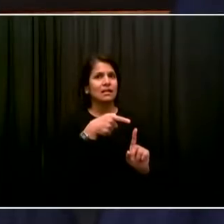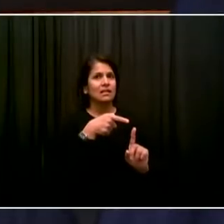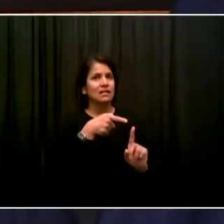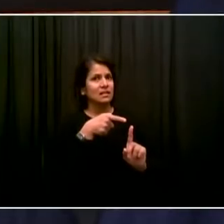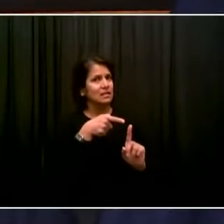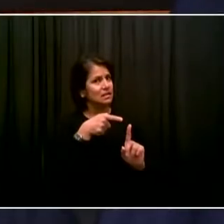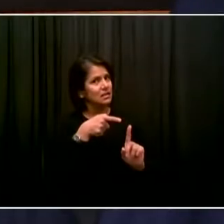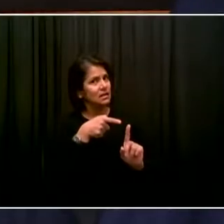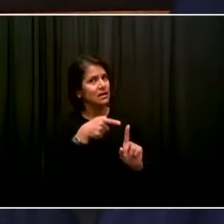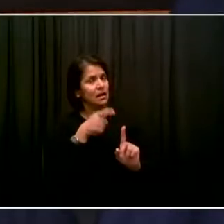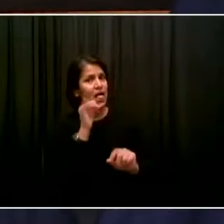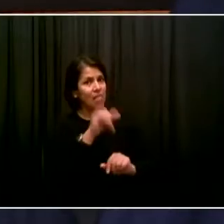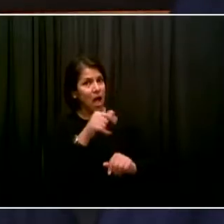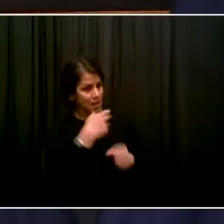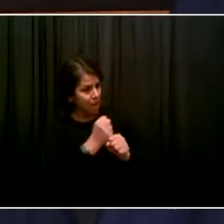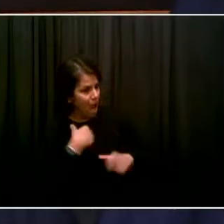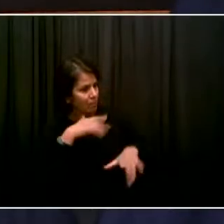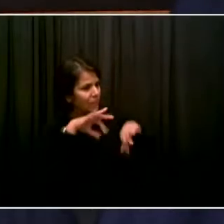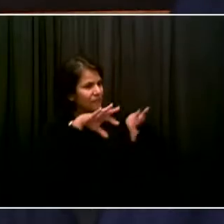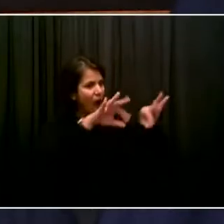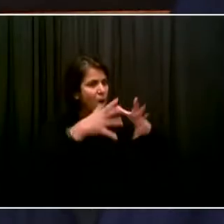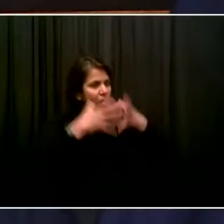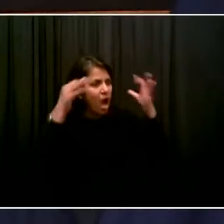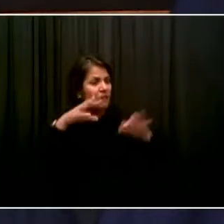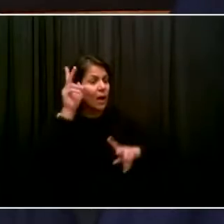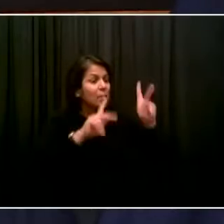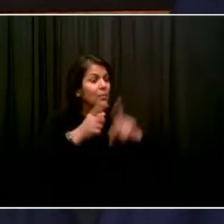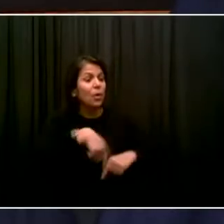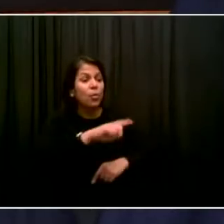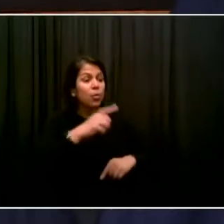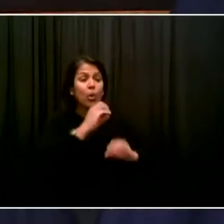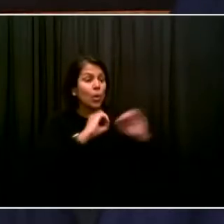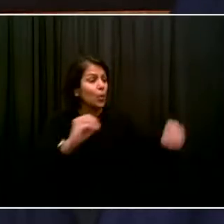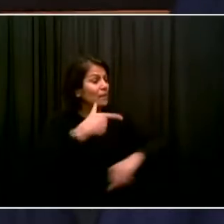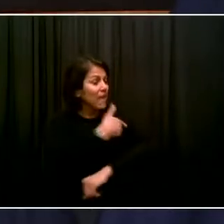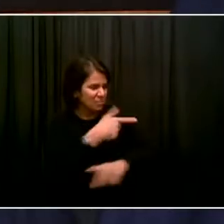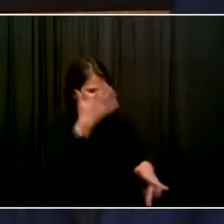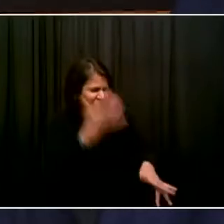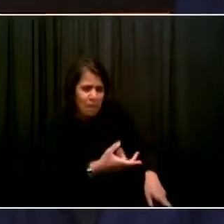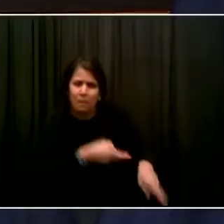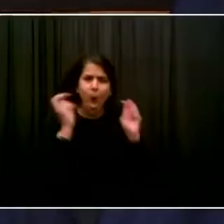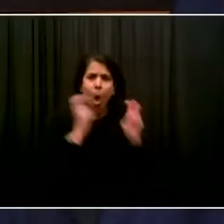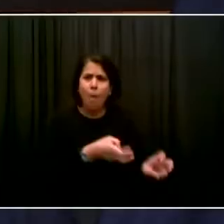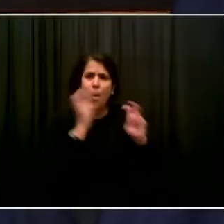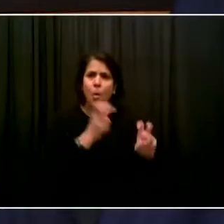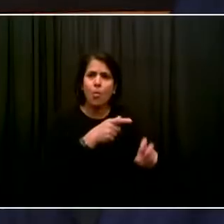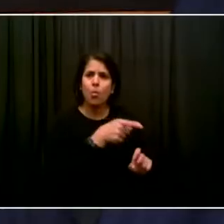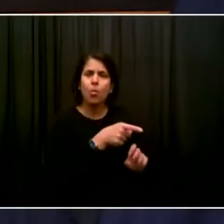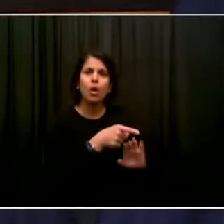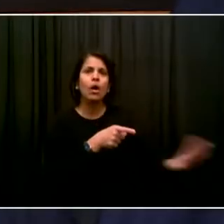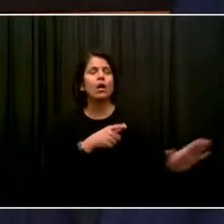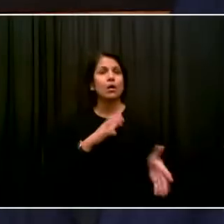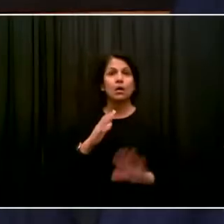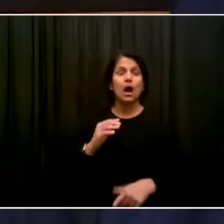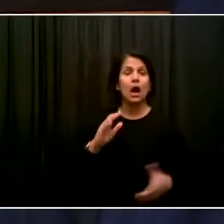WITH PRE-EXISTING CONDITIONS, COMORBIDITIES.